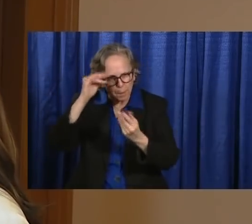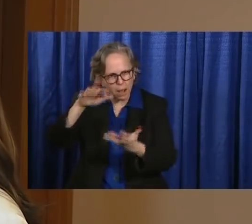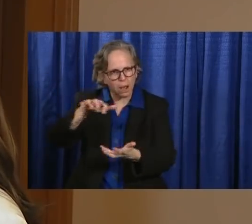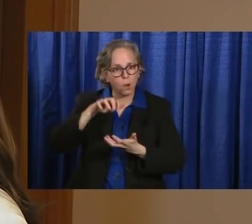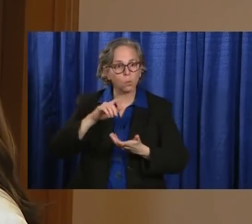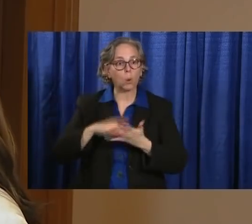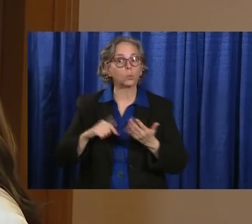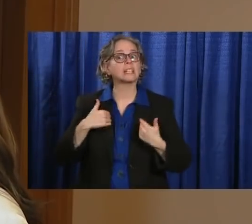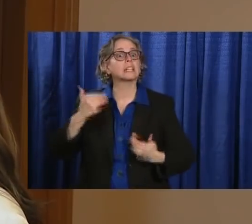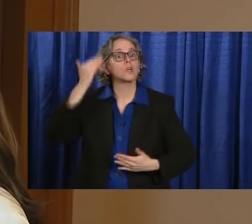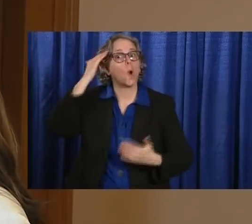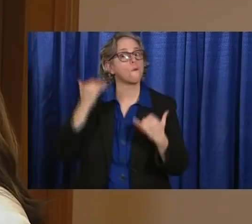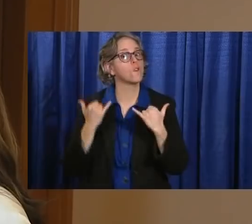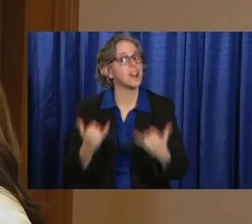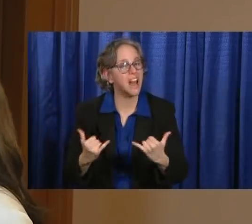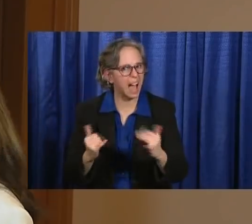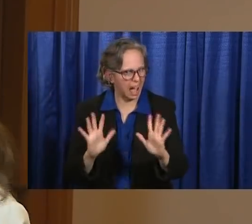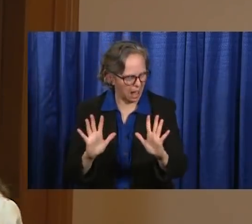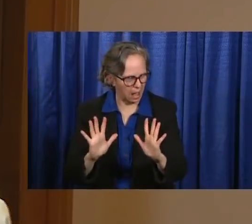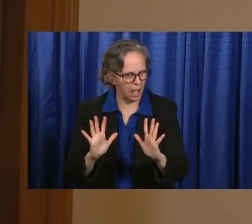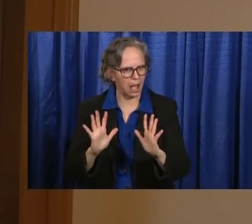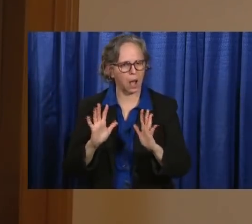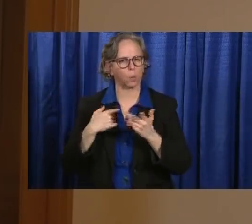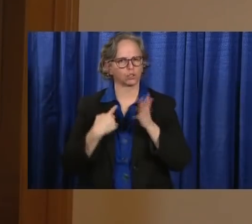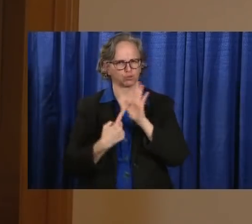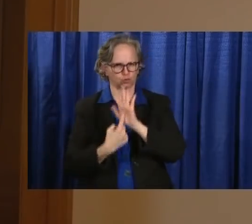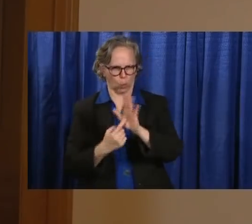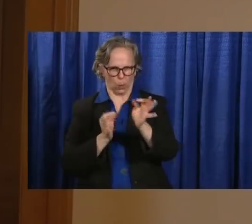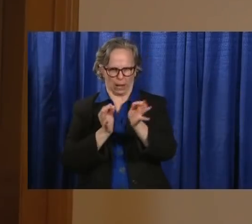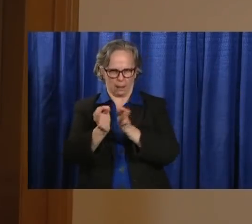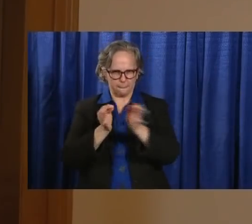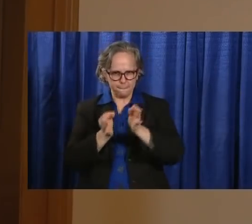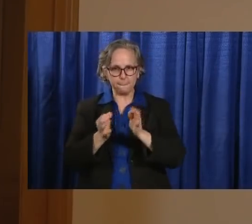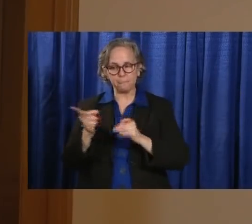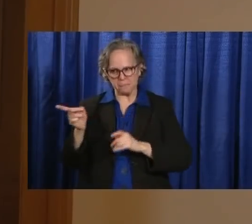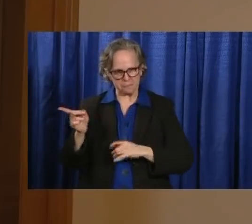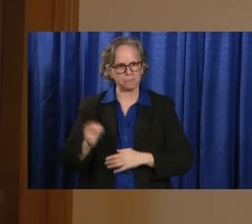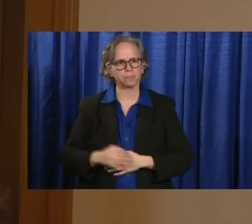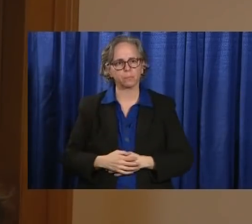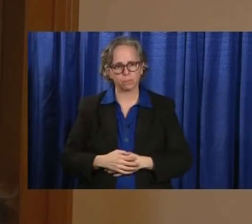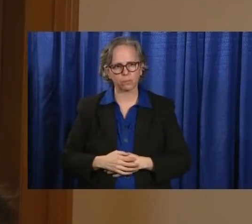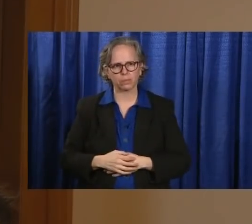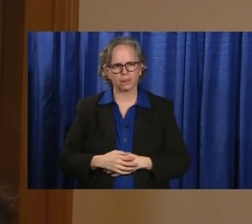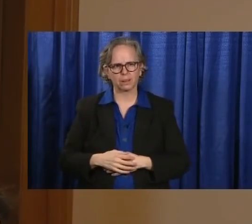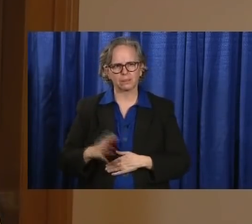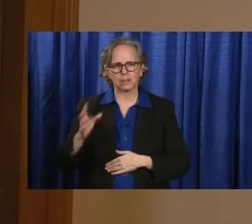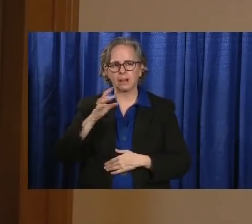FOR THE DEATHS LAG BEHIND THE NUMBERS. THIS IS A LATER IN TIME WAY TO MEASURE THE IMPACT ON OHIO.